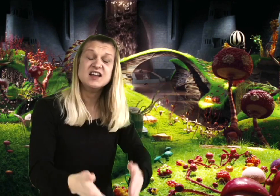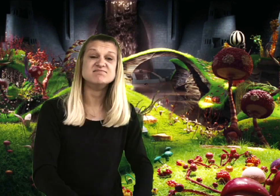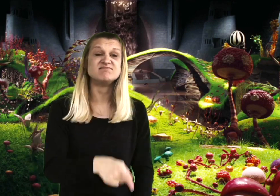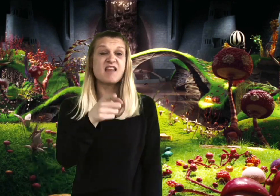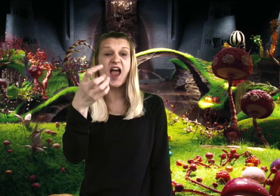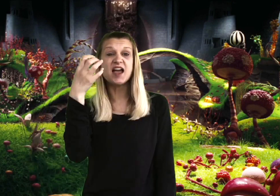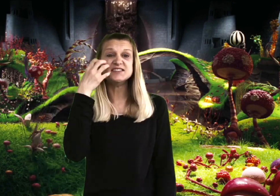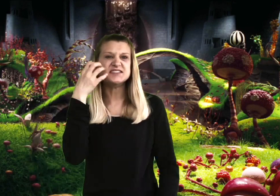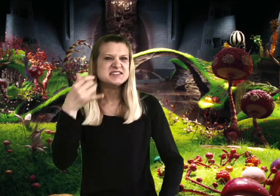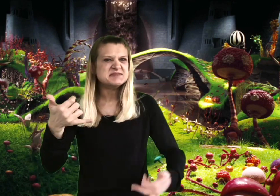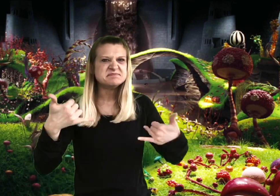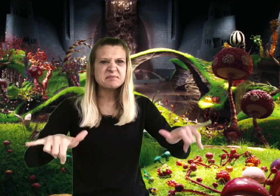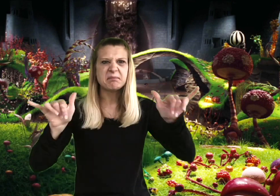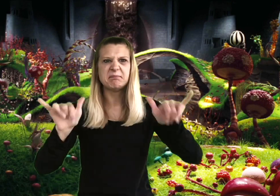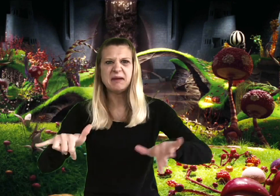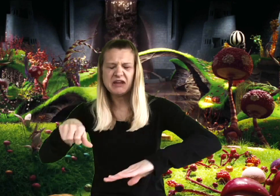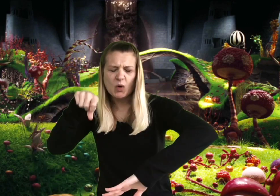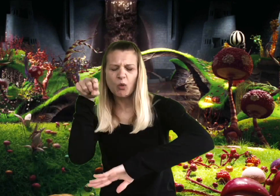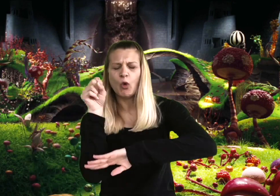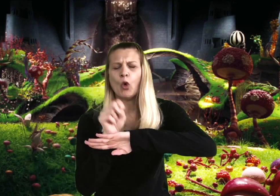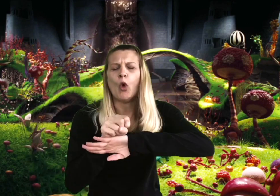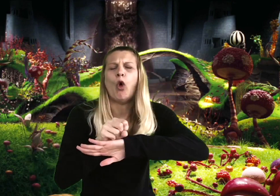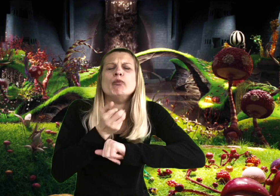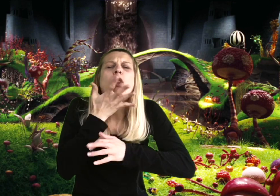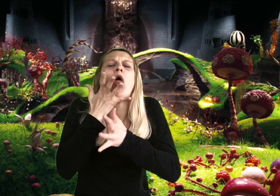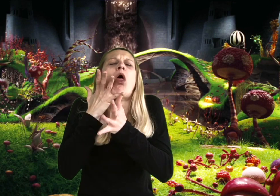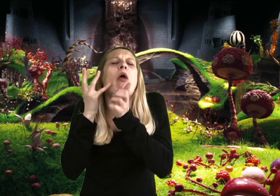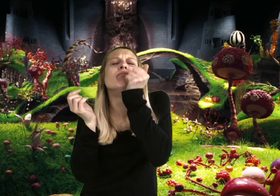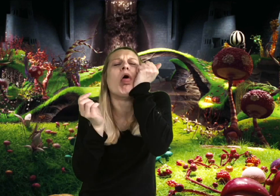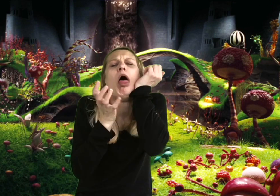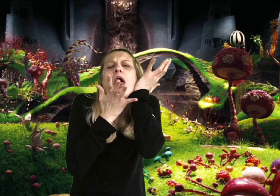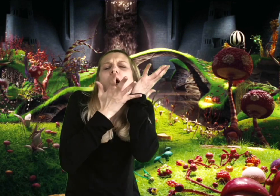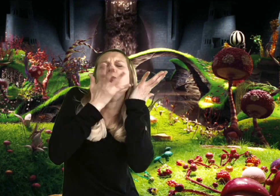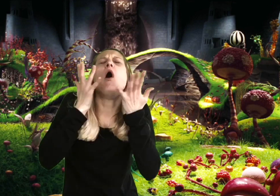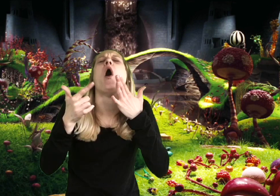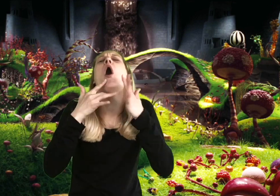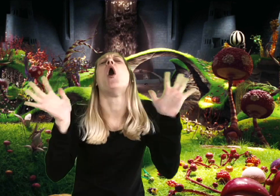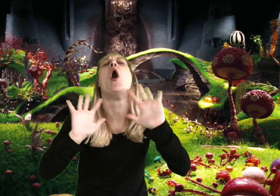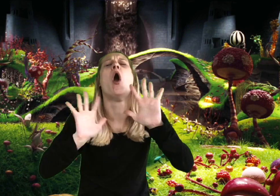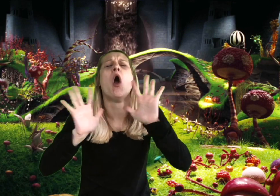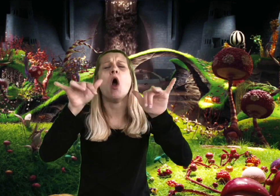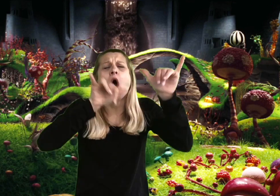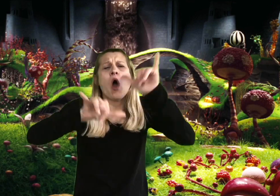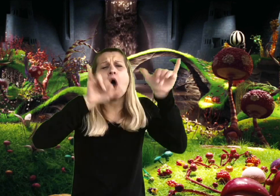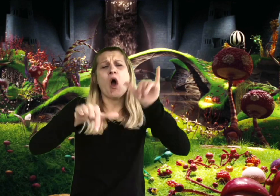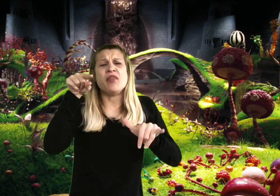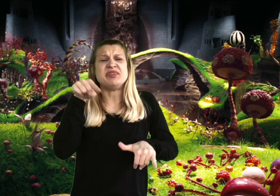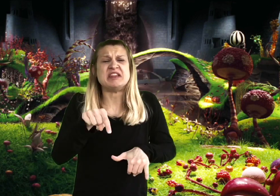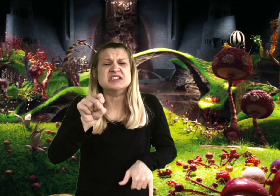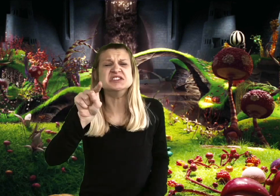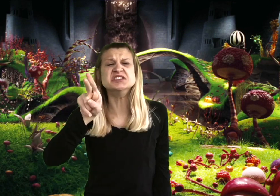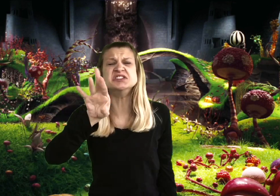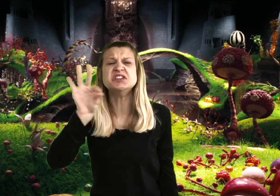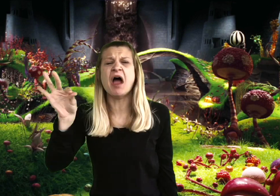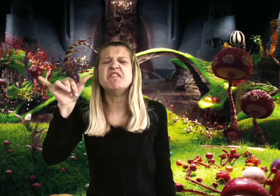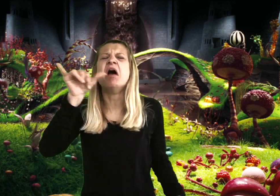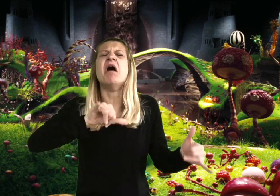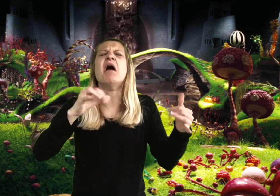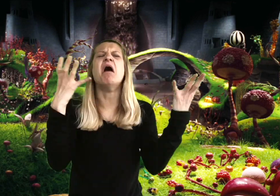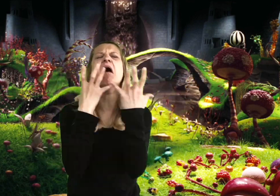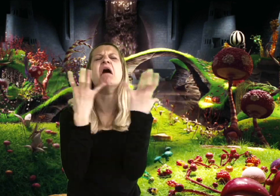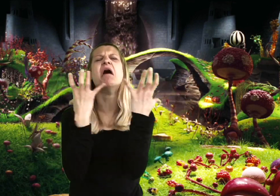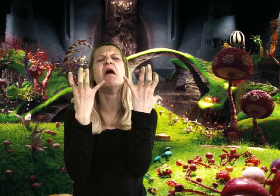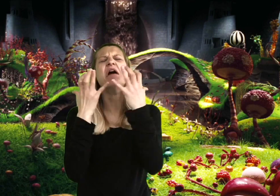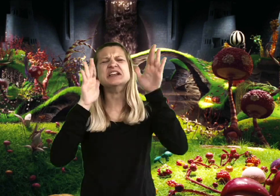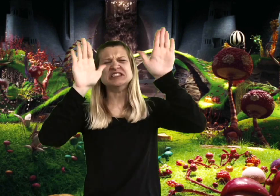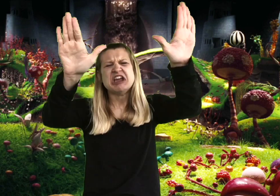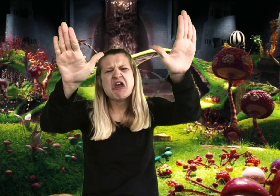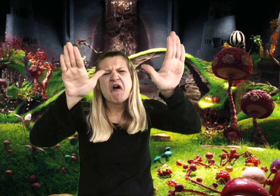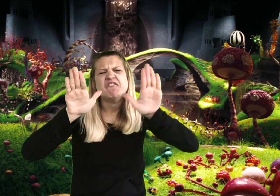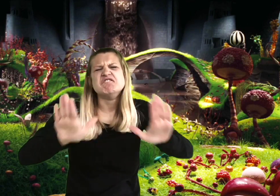"This stuff is fabulous!" said Augustus, taking not the slightest notice of his mother